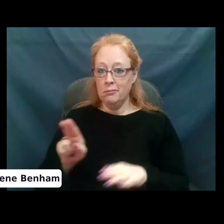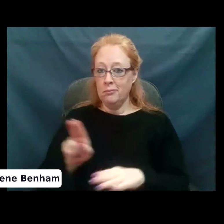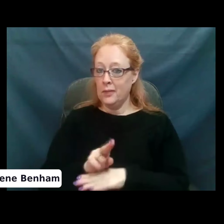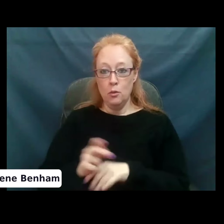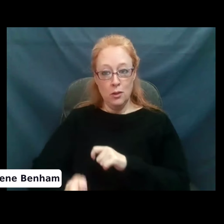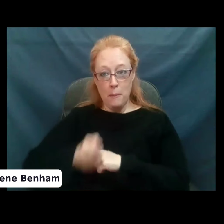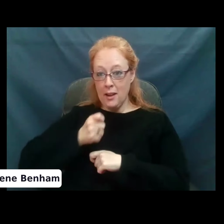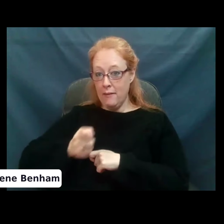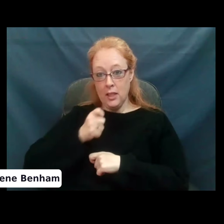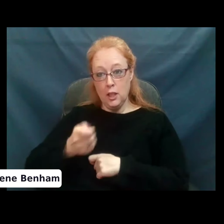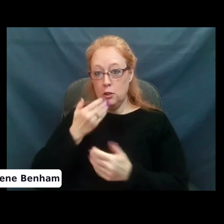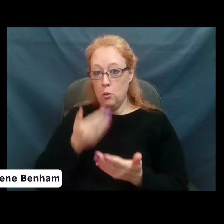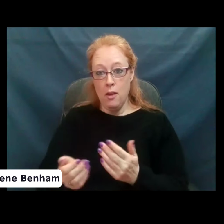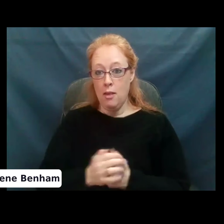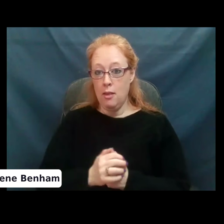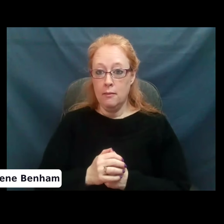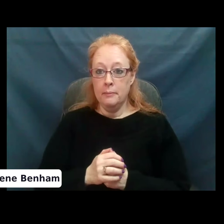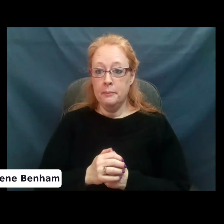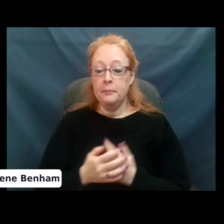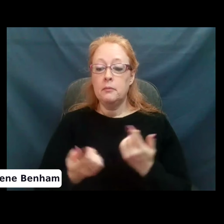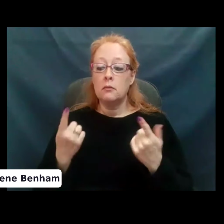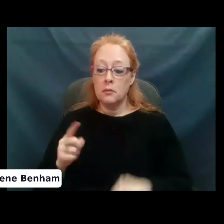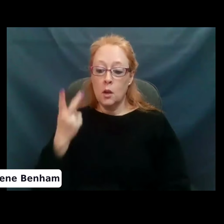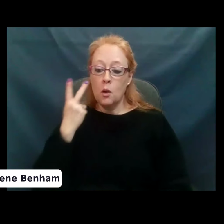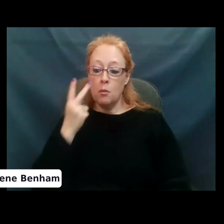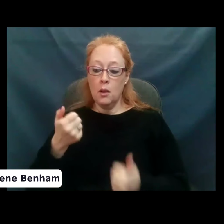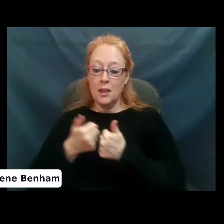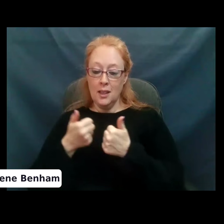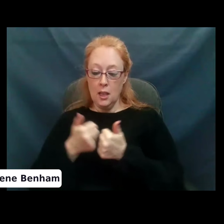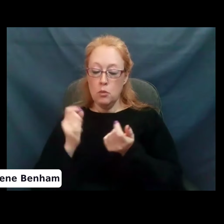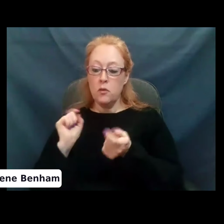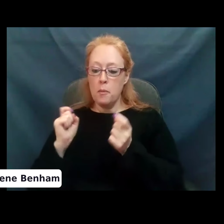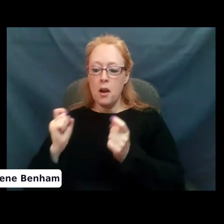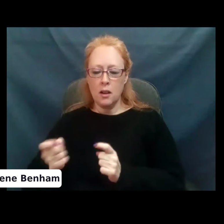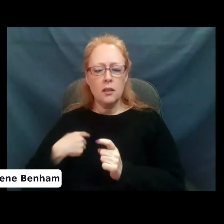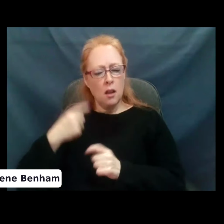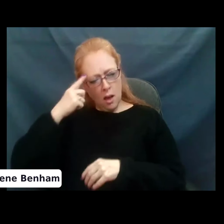But like some games don't even magnify well.